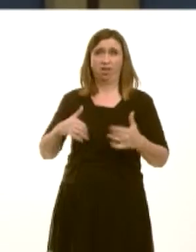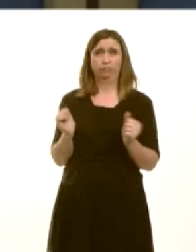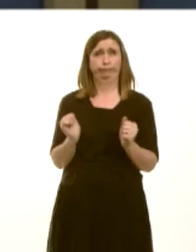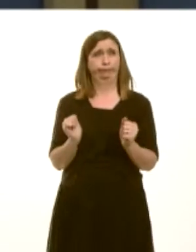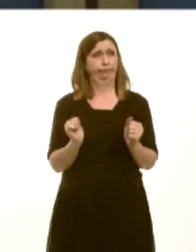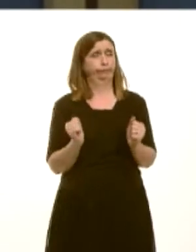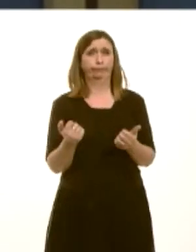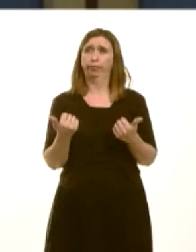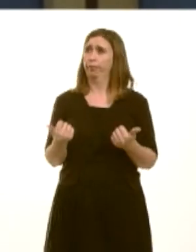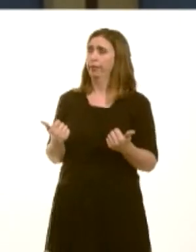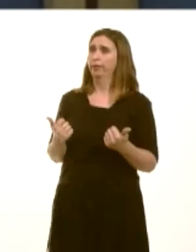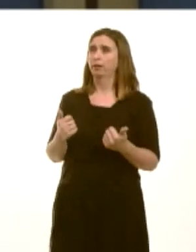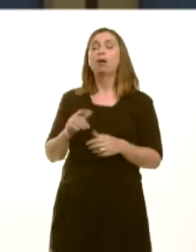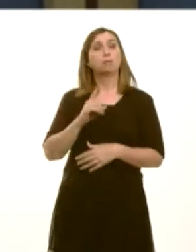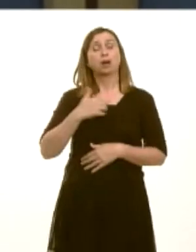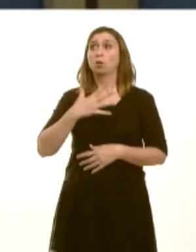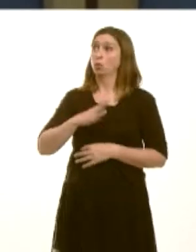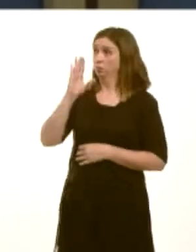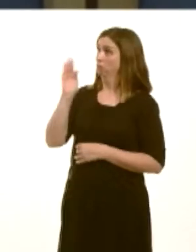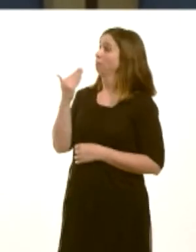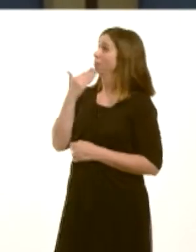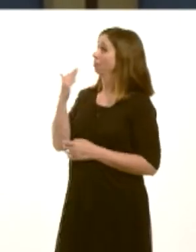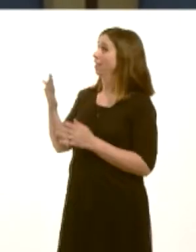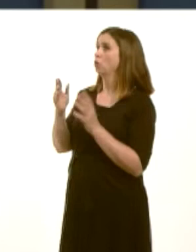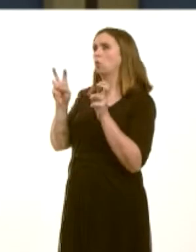ëthank youí to the Welsh Government for that investment in Nest and Arbed for homes